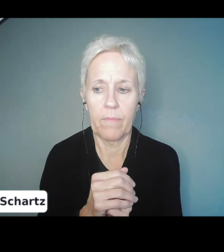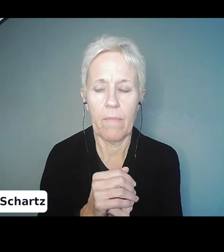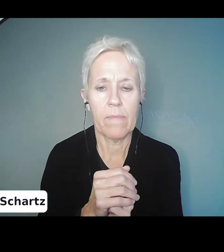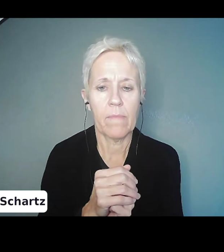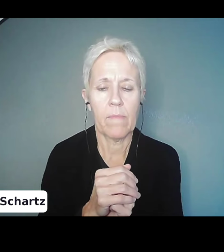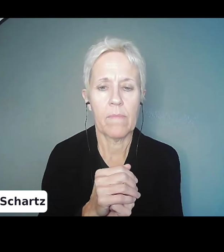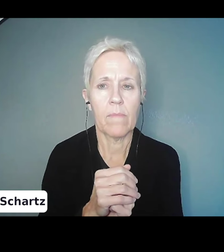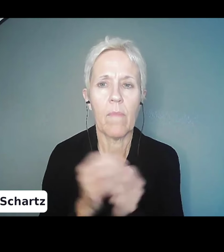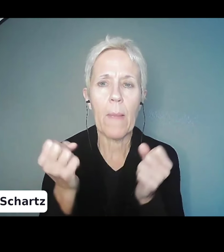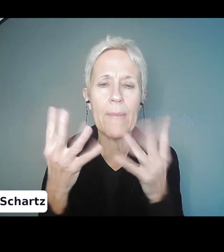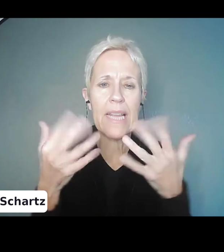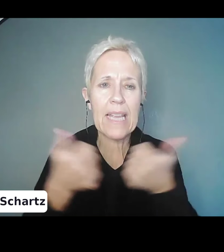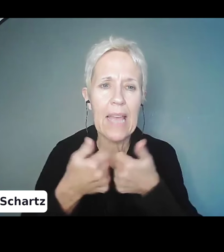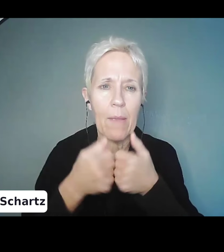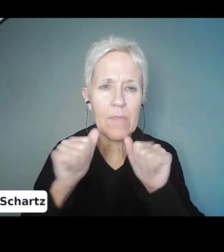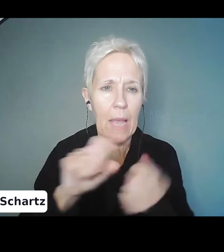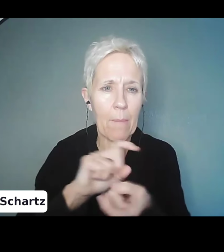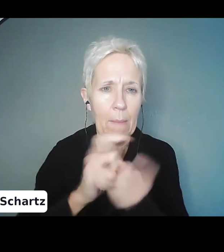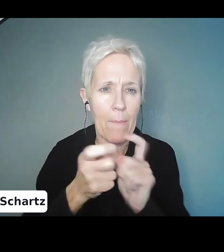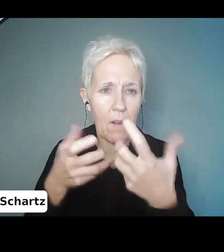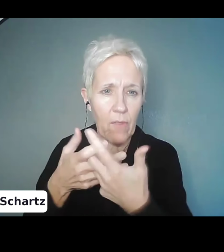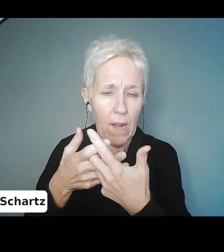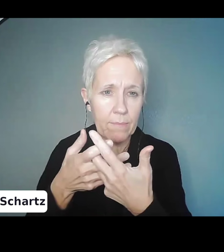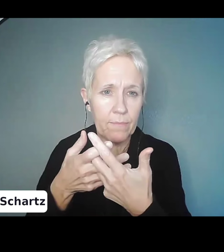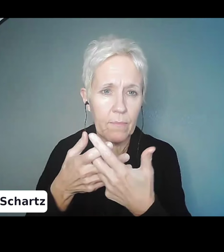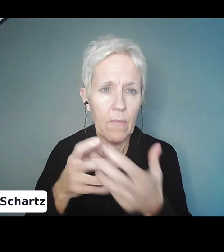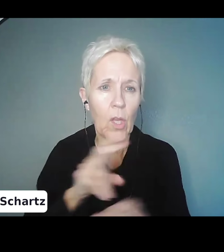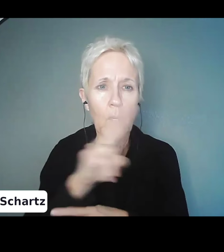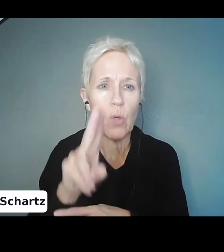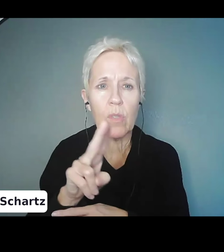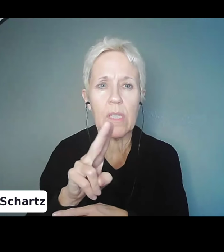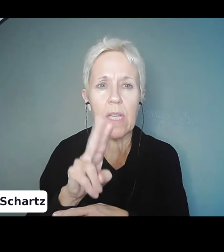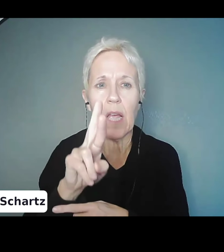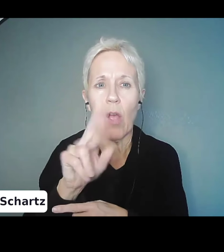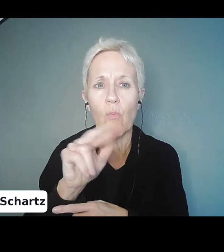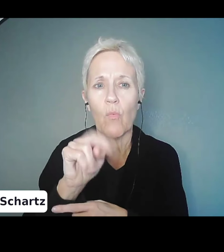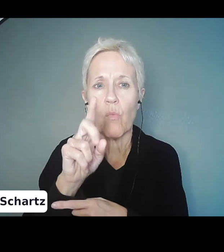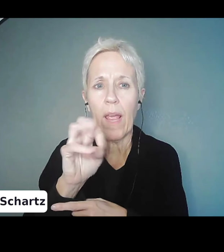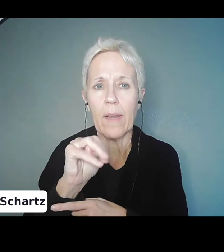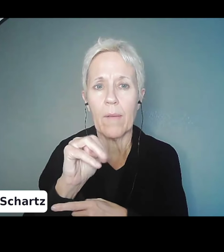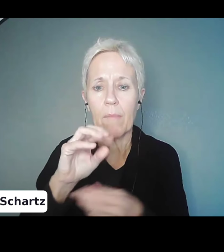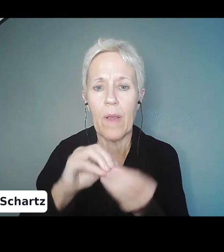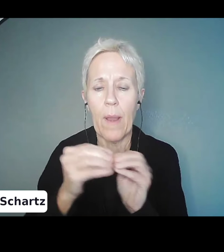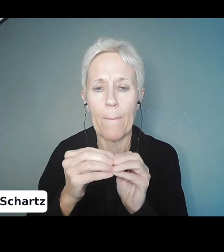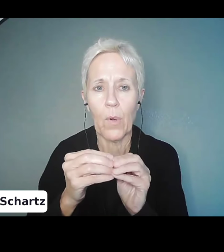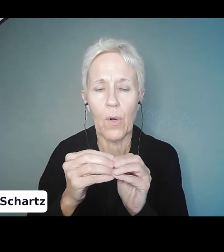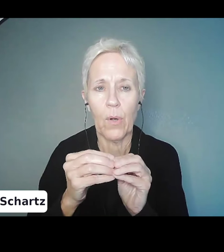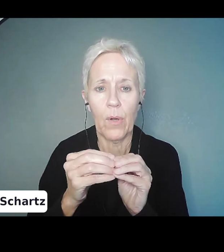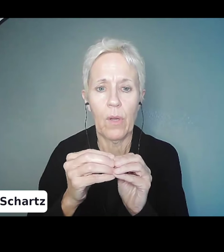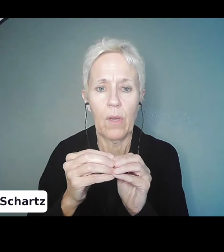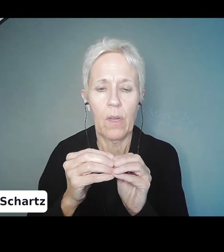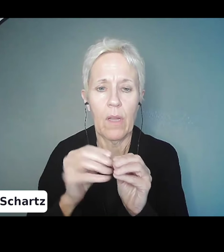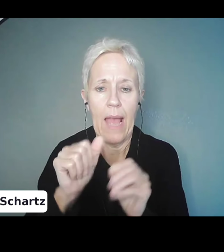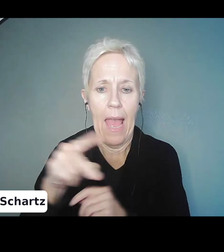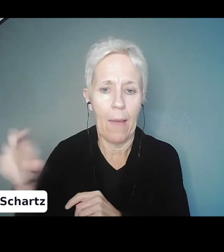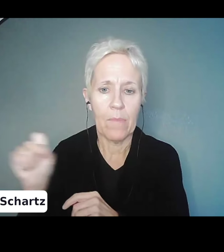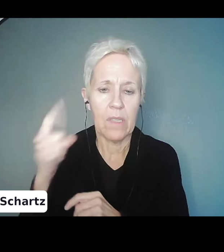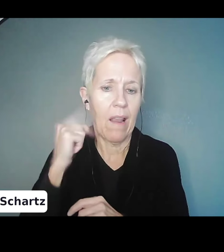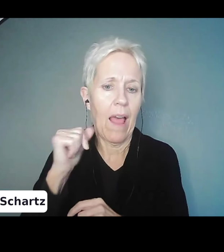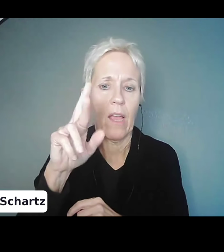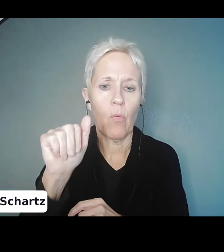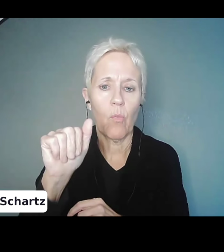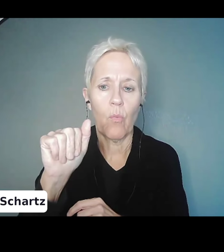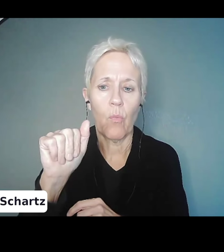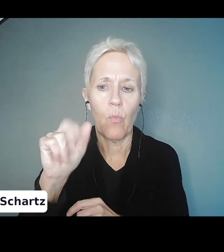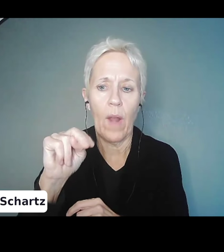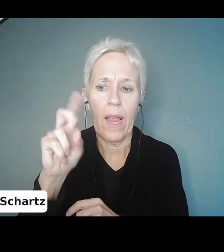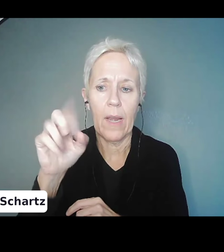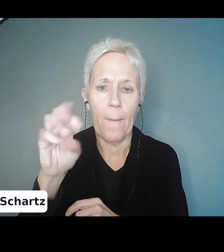But the playing cards are actually at least affordable.